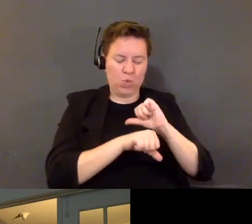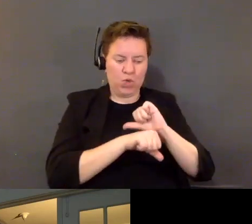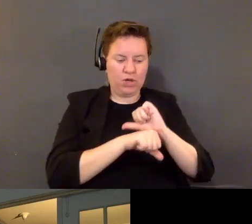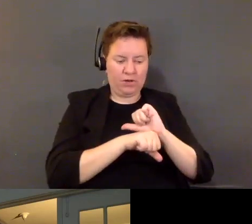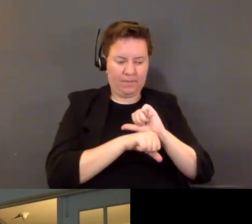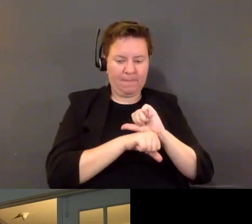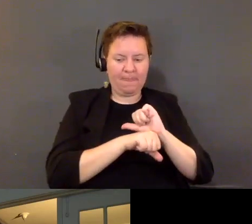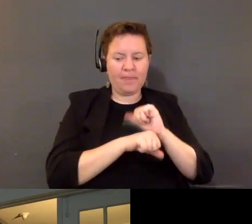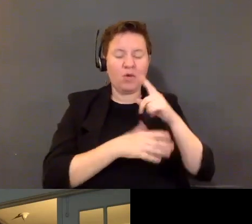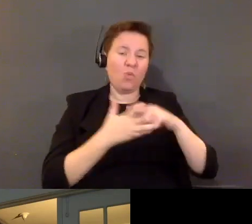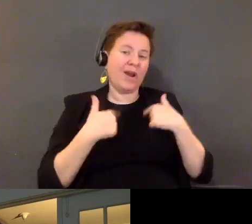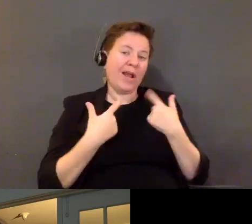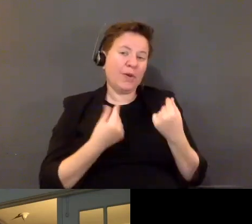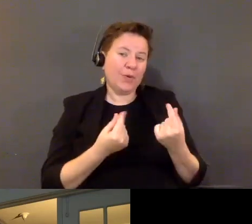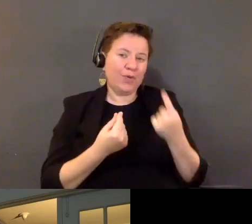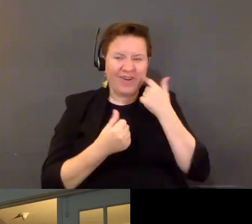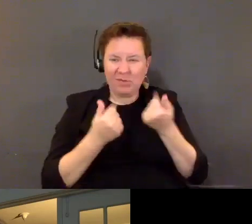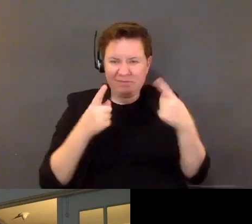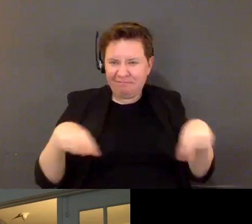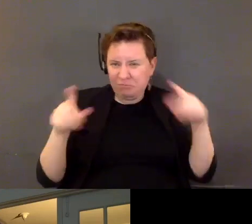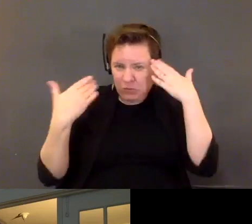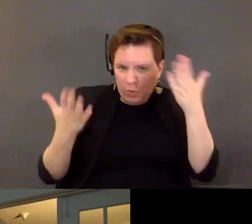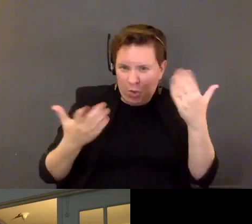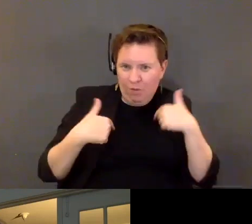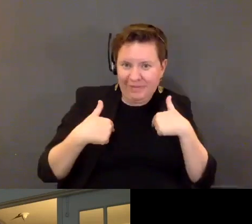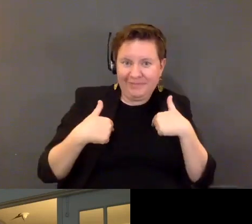what i do for anyone who doesn't know the three people out there who aren't my cousins